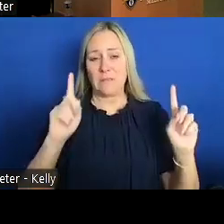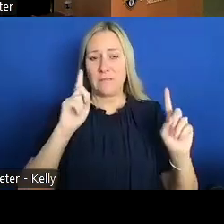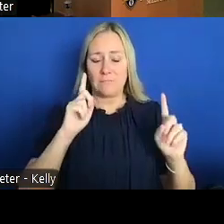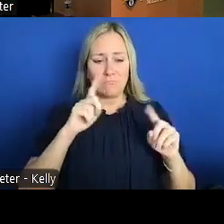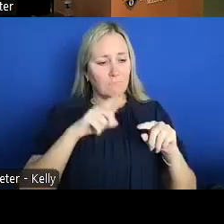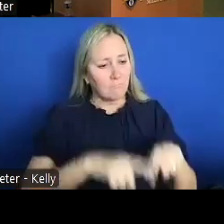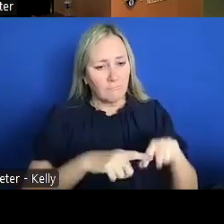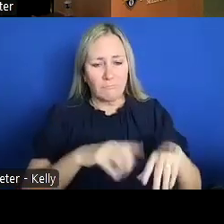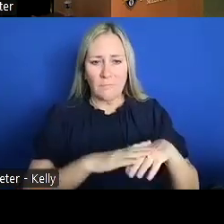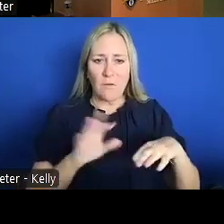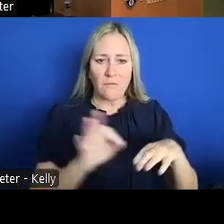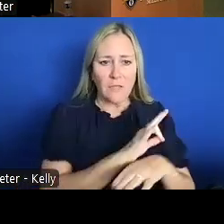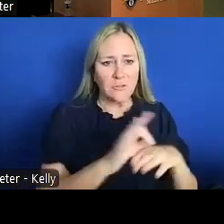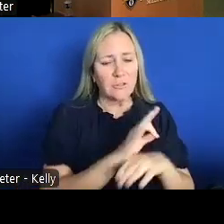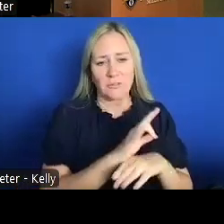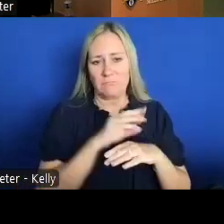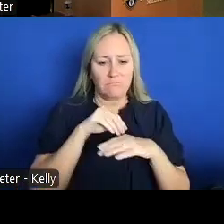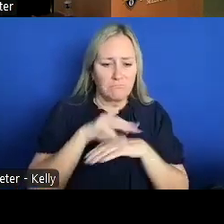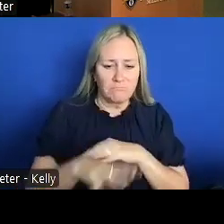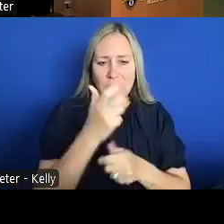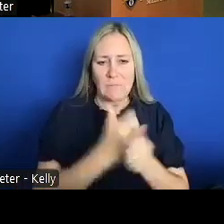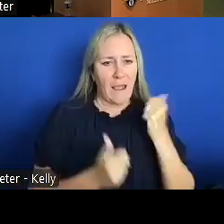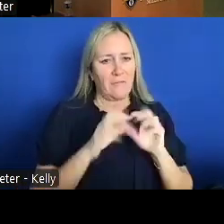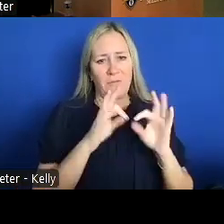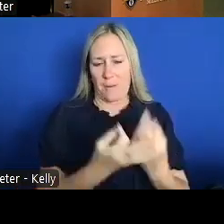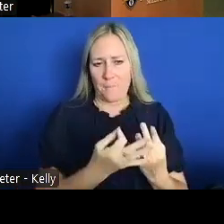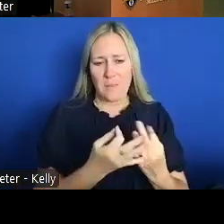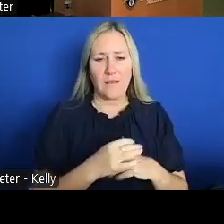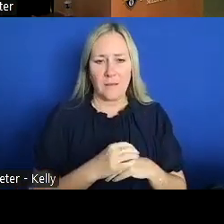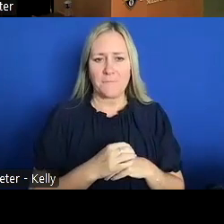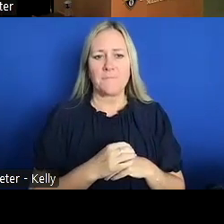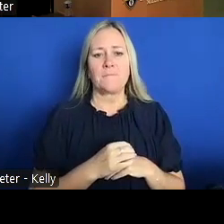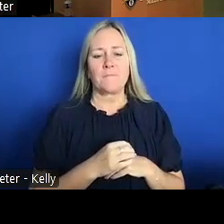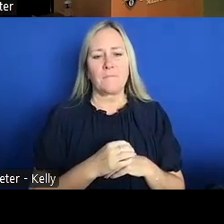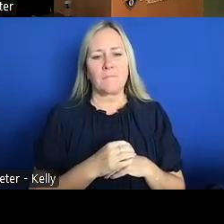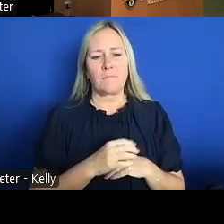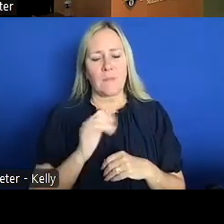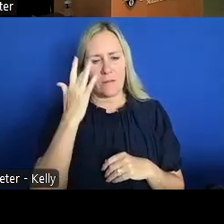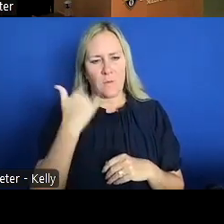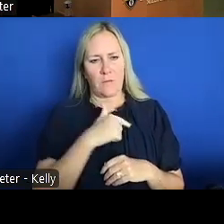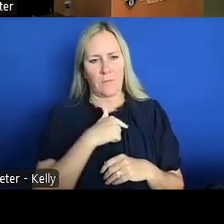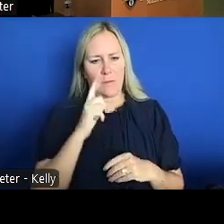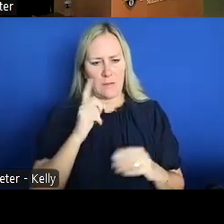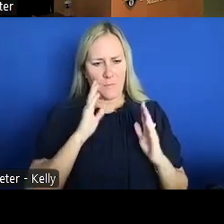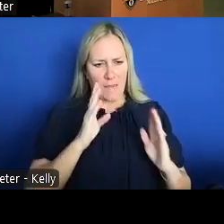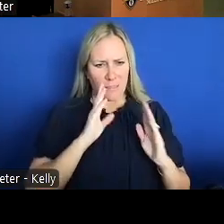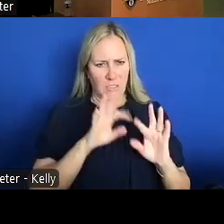every member for their bonds and for the family unit which is why we pay attention to the family